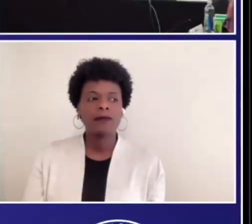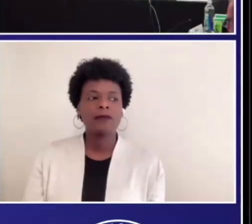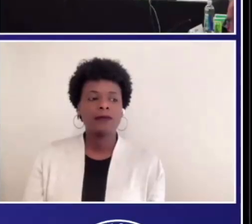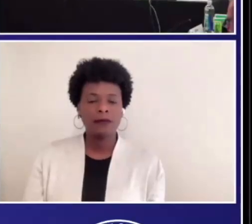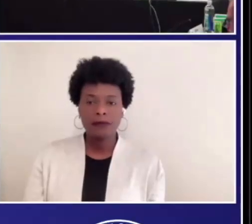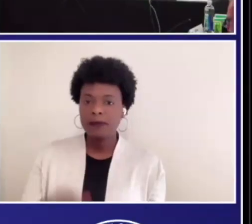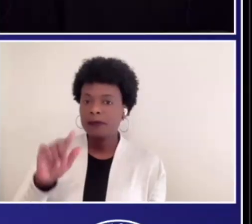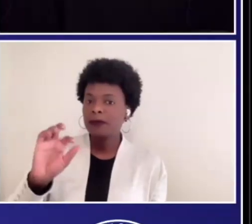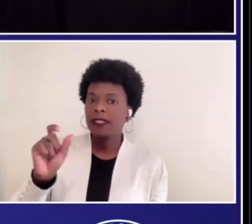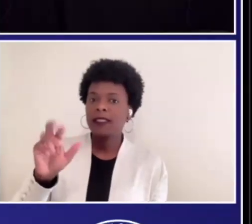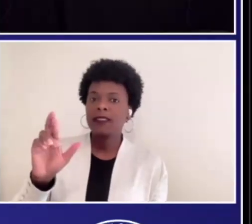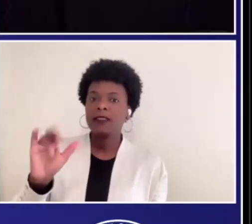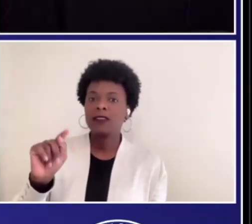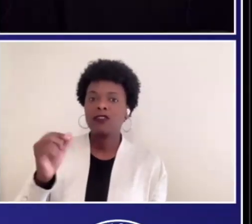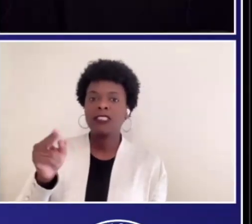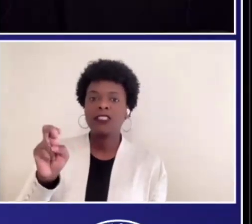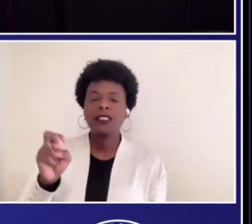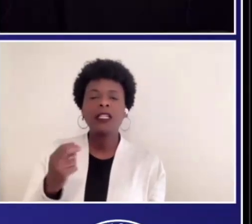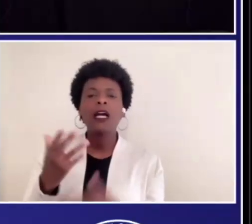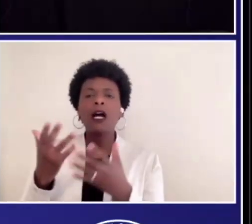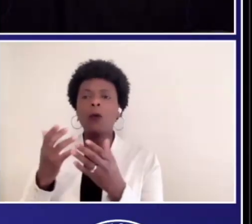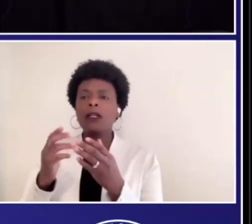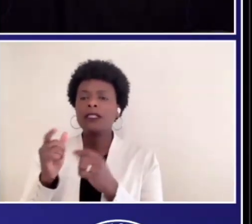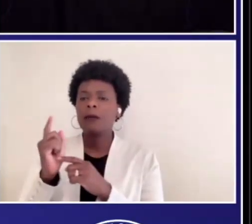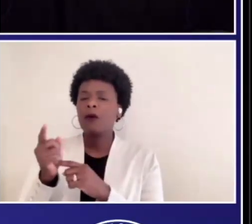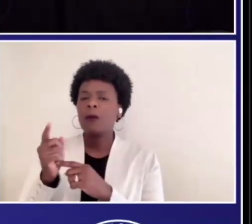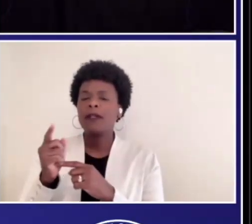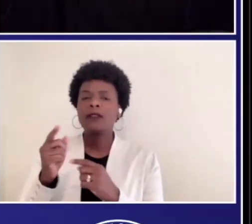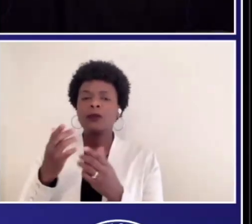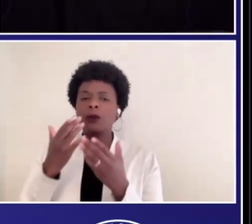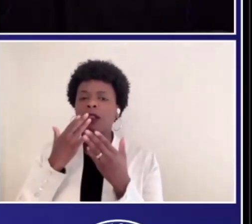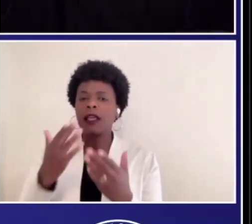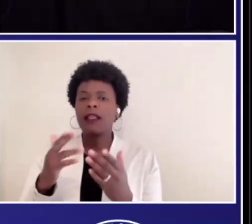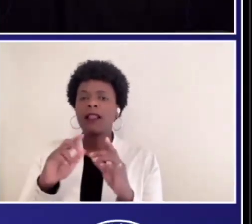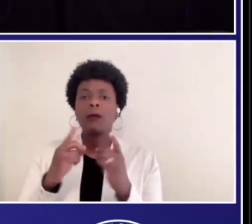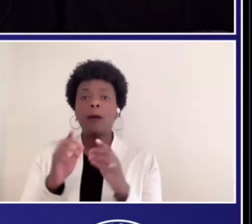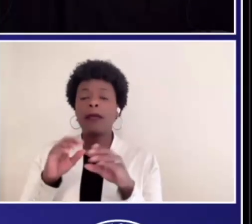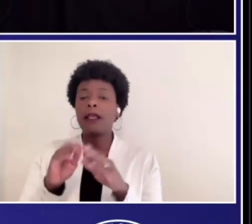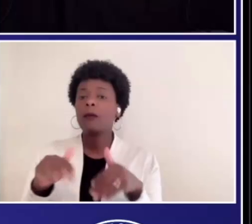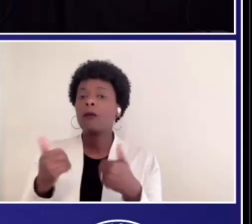Alex Ricci? I just wanted to take a moment to thank the Department for -- because in the proposal submitted, I acknowledged that there was